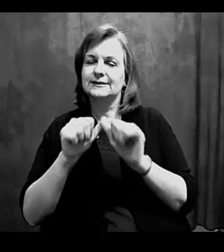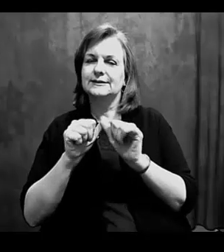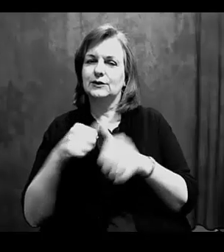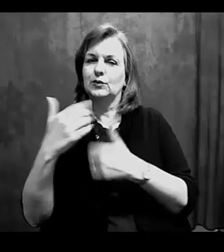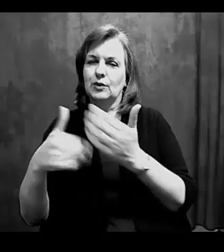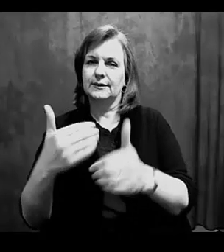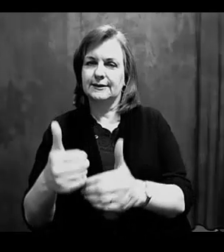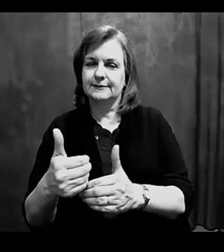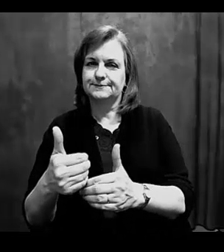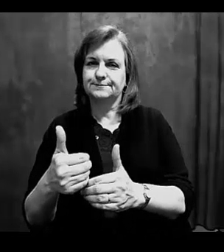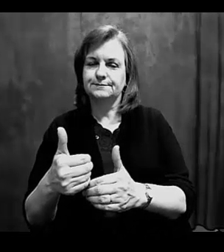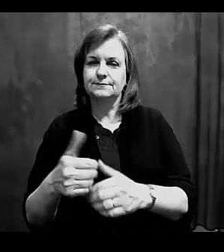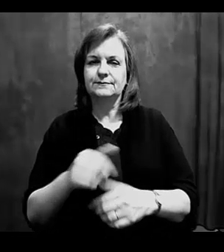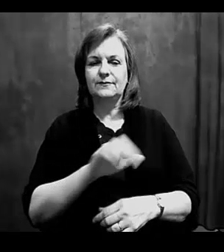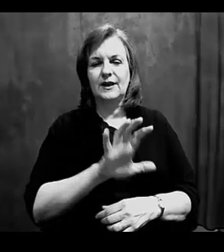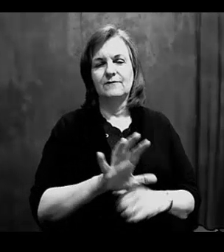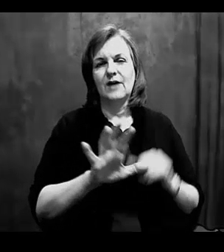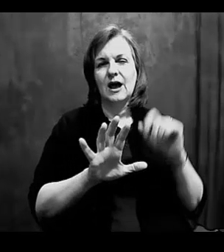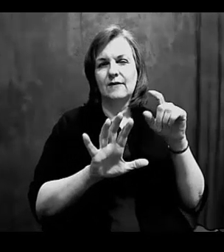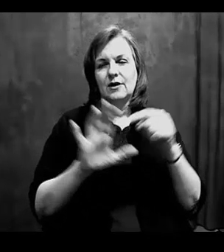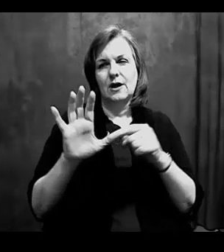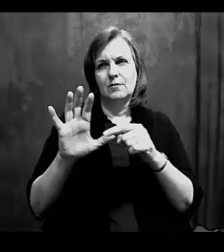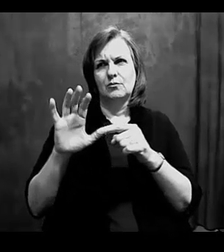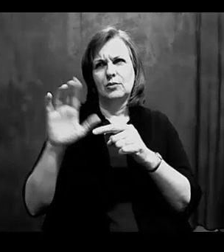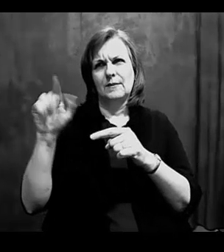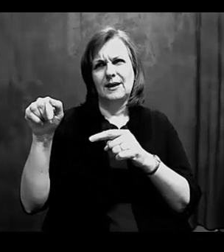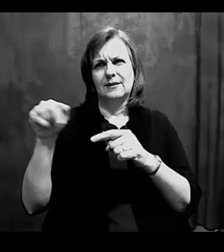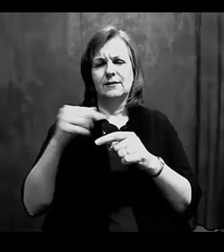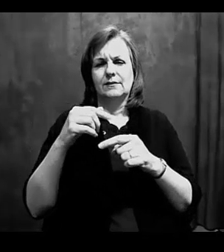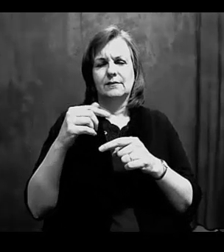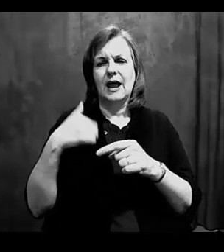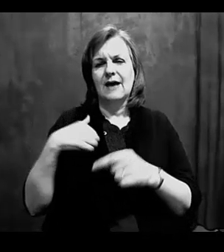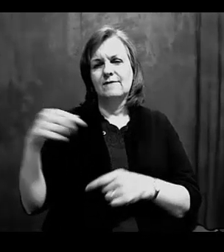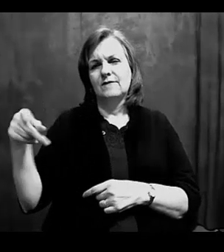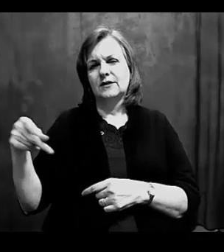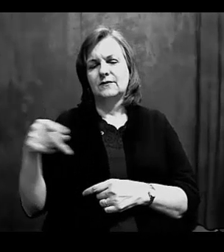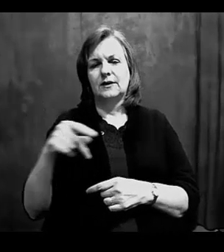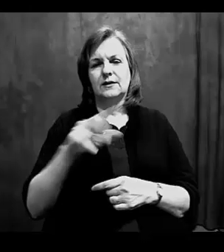and this is why when we look at the 5' end we've got a phosphate